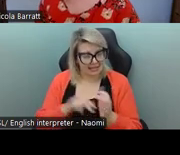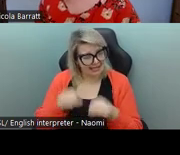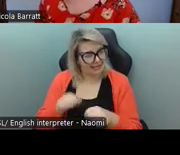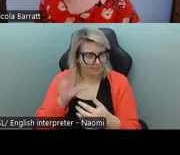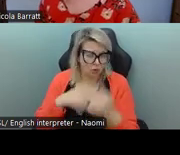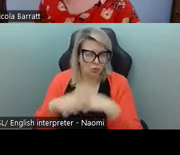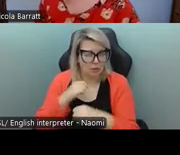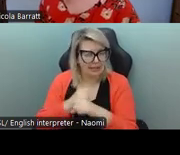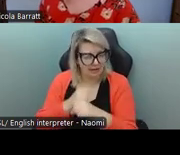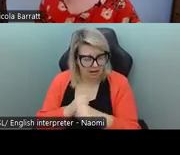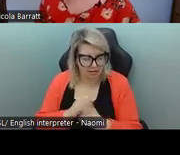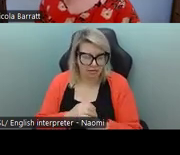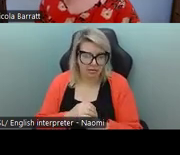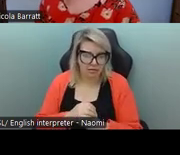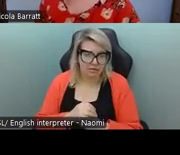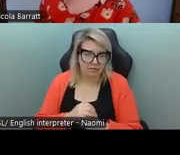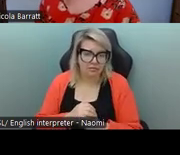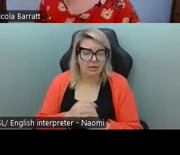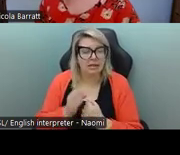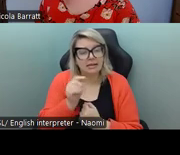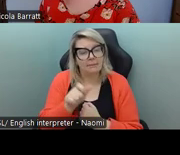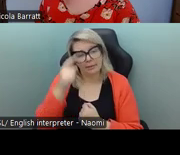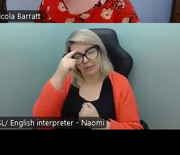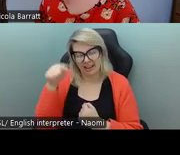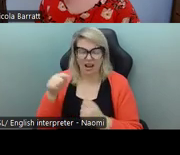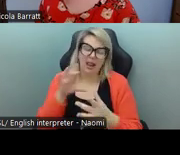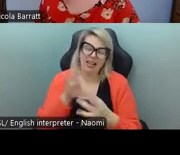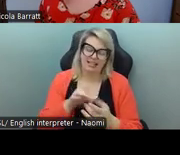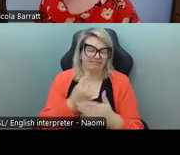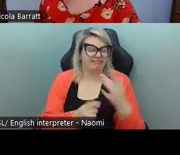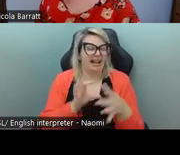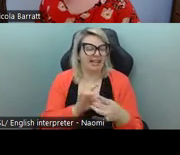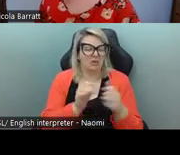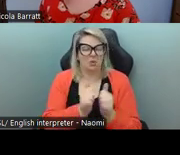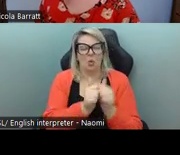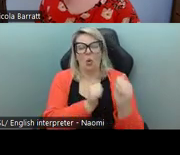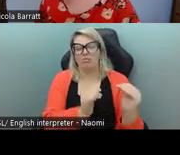First up, that it's only for corporate jobs, that it's only for job hunting,